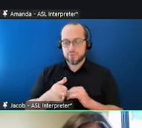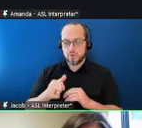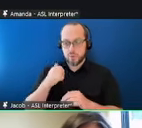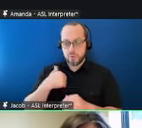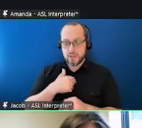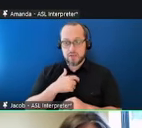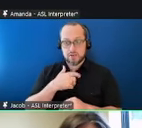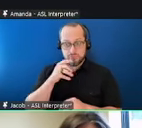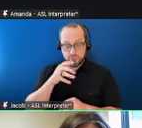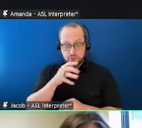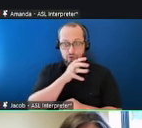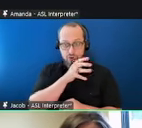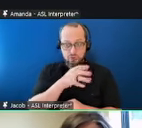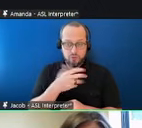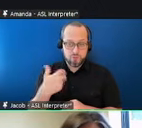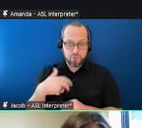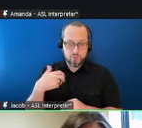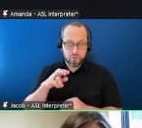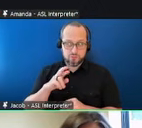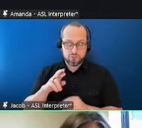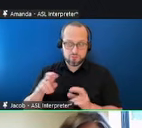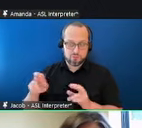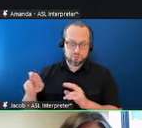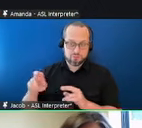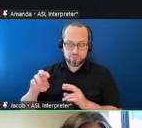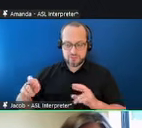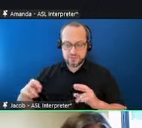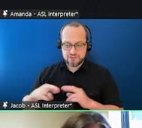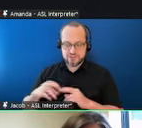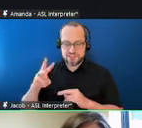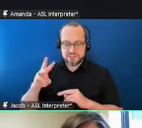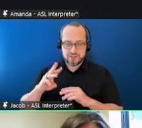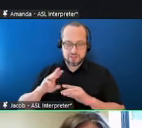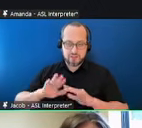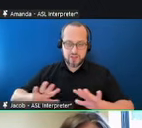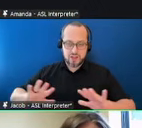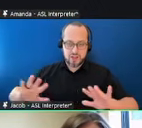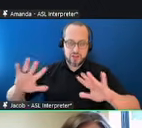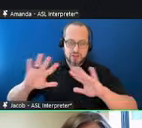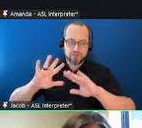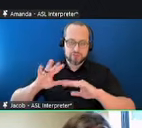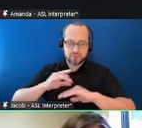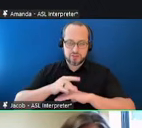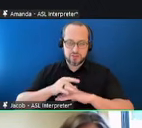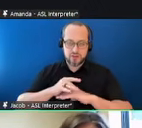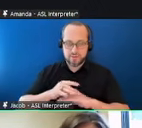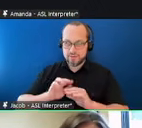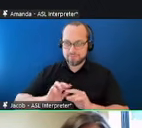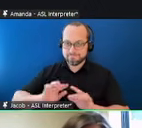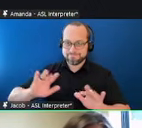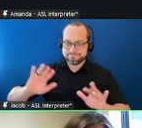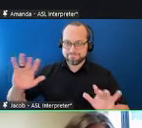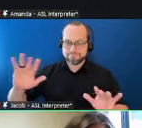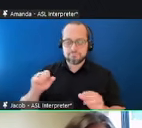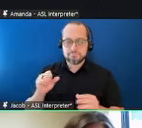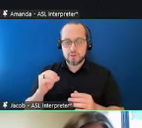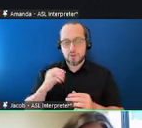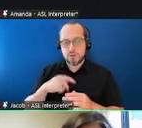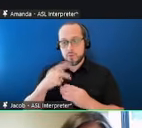in region six and how vast of an a a geography we serve, the programs at Access East are